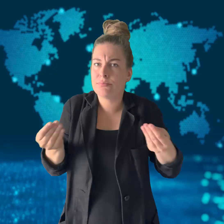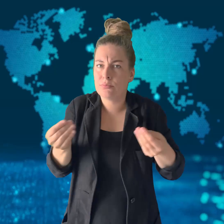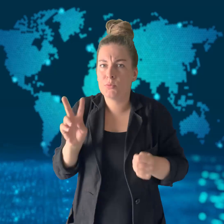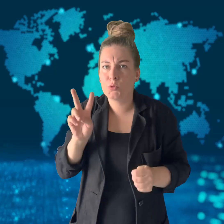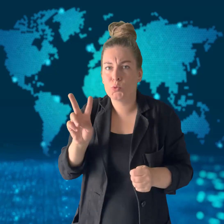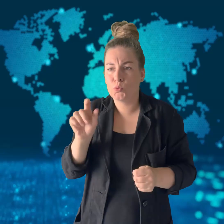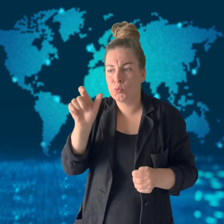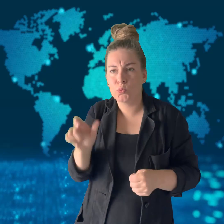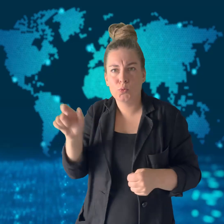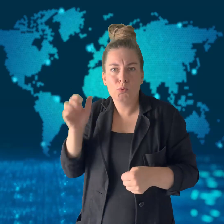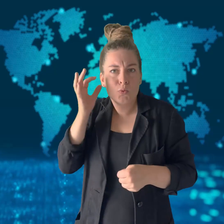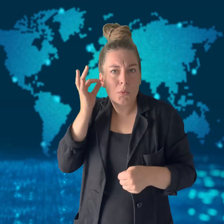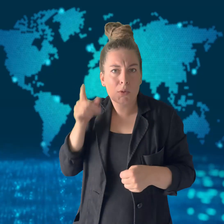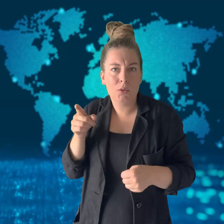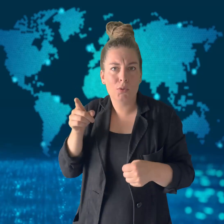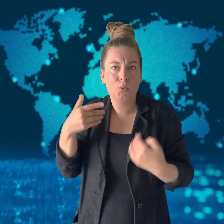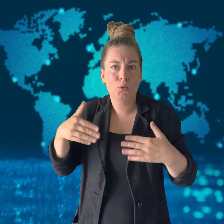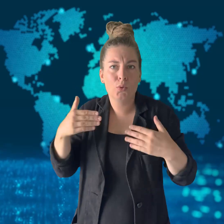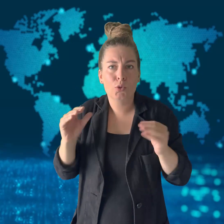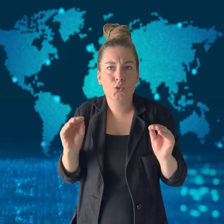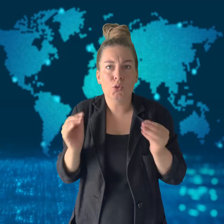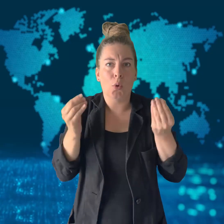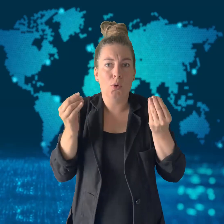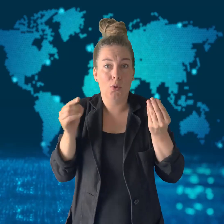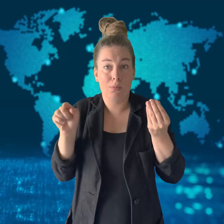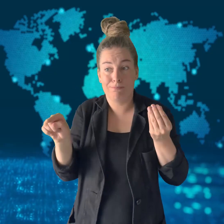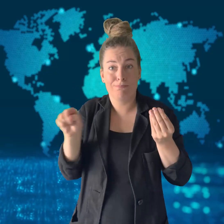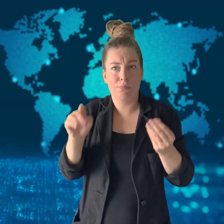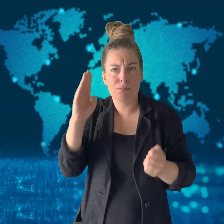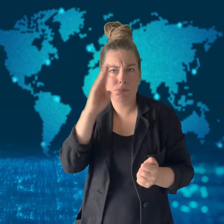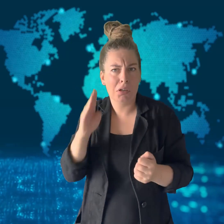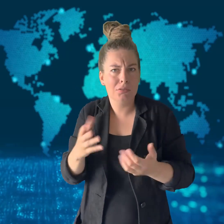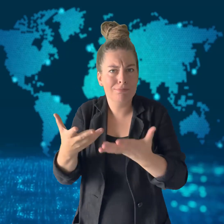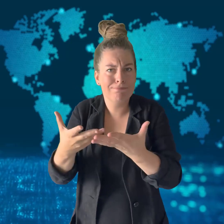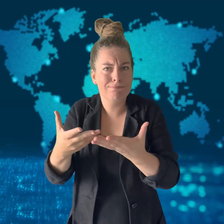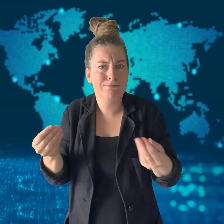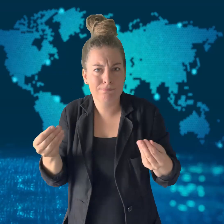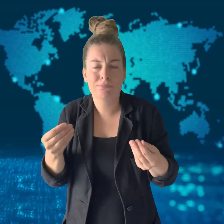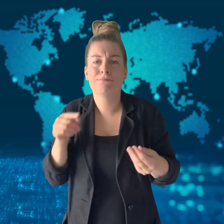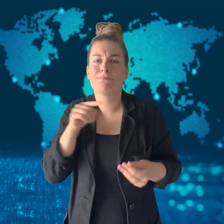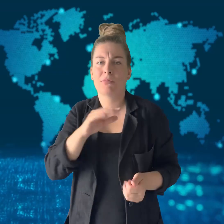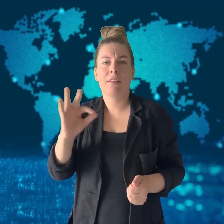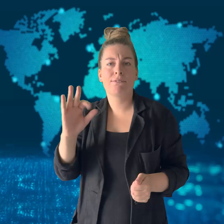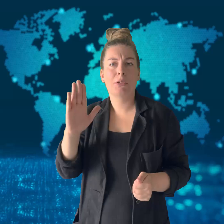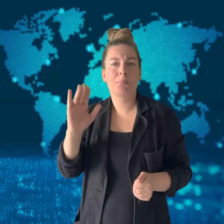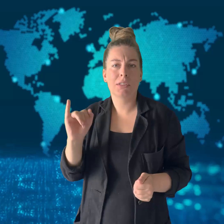in September 2022, the US FBI began an investigation,